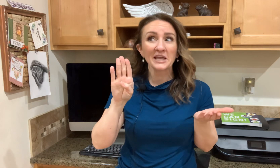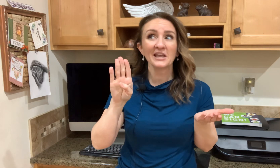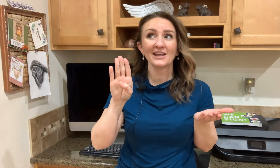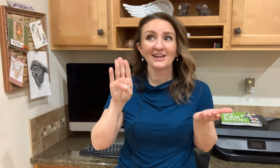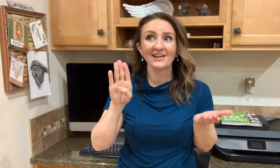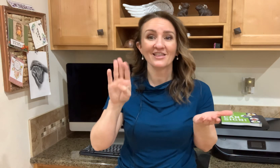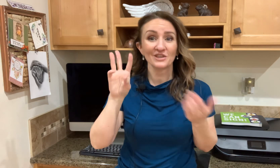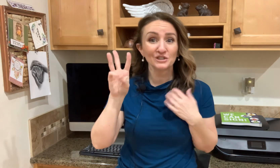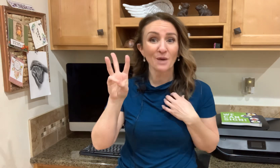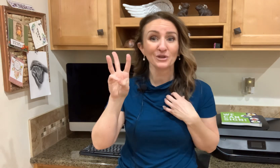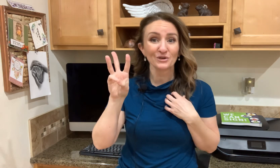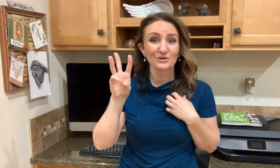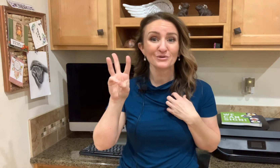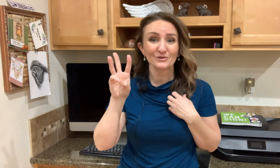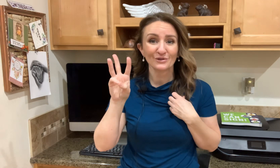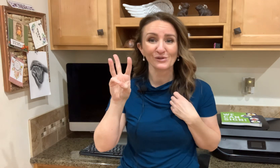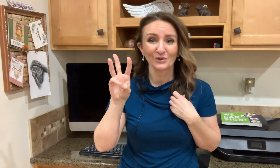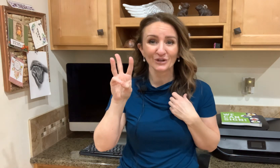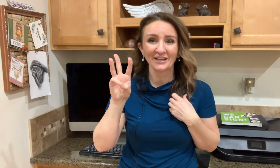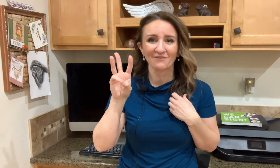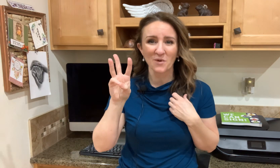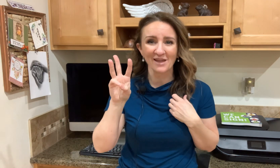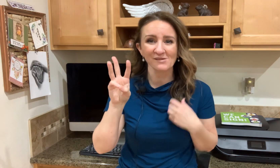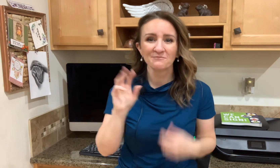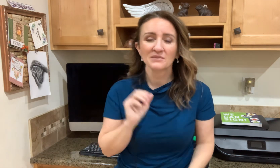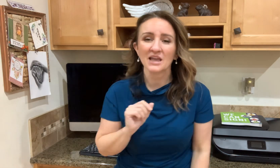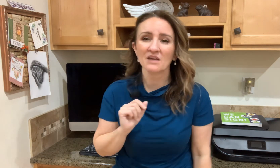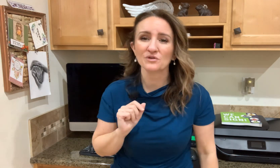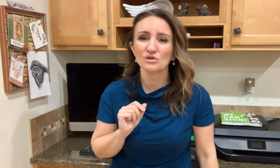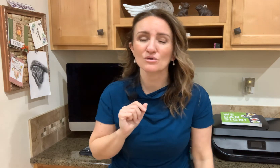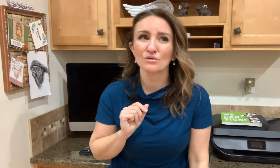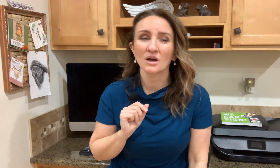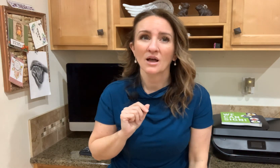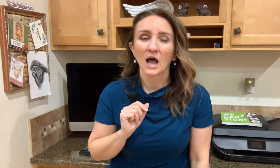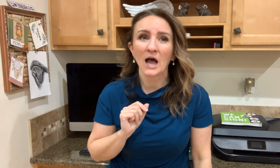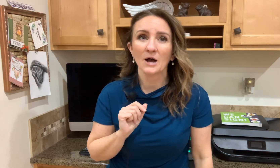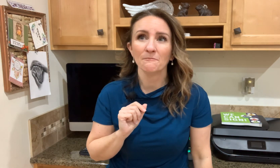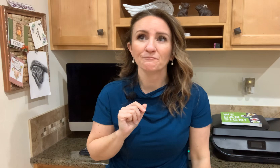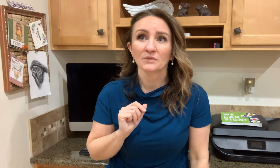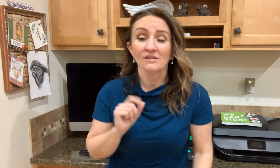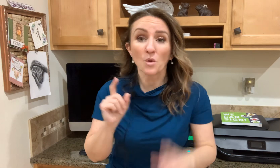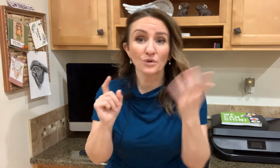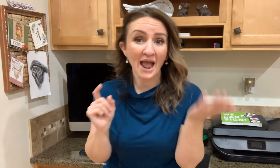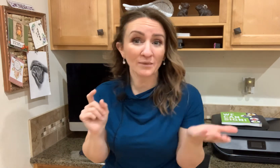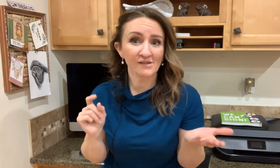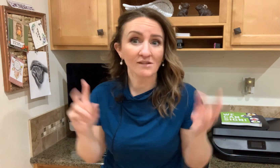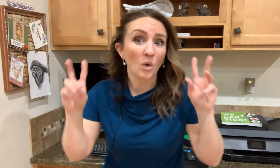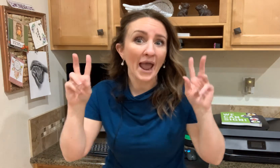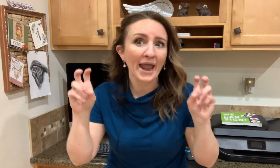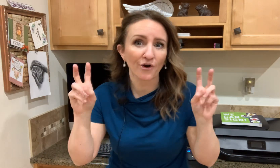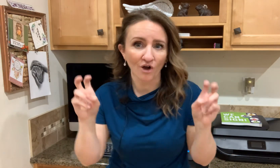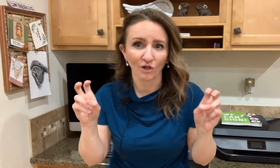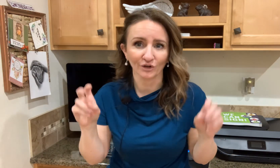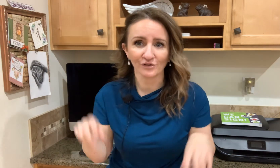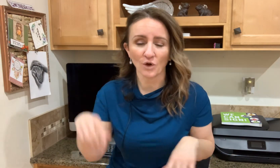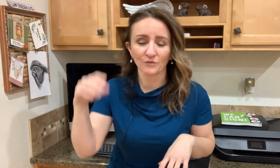the W, those were a good giveaways. So brown is also a hair color, so if you